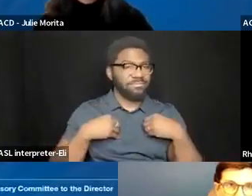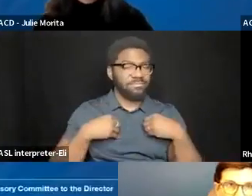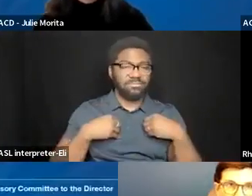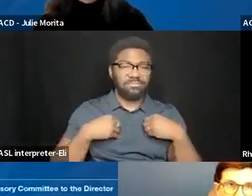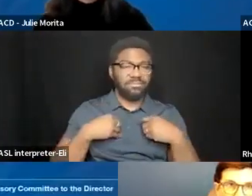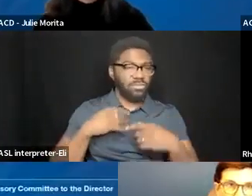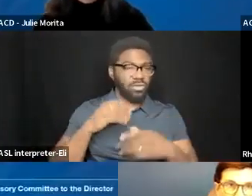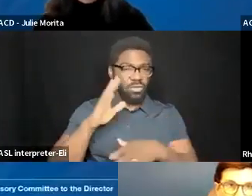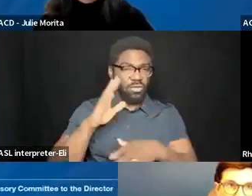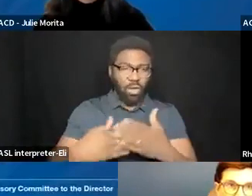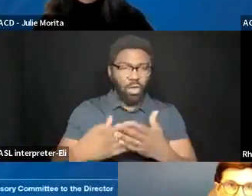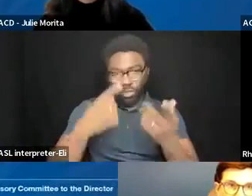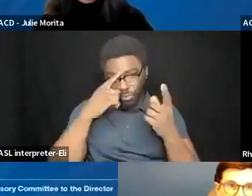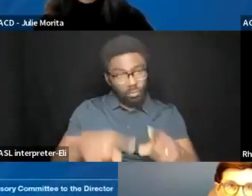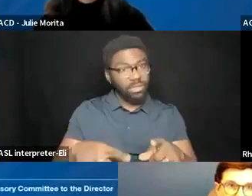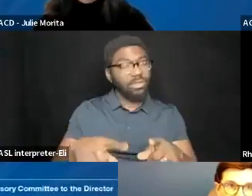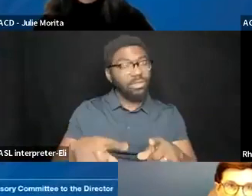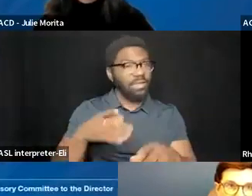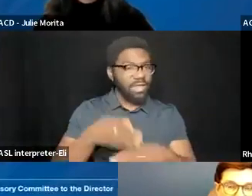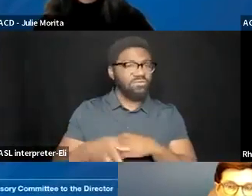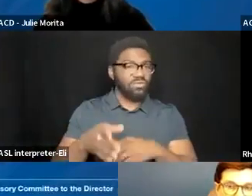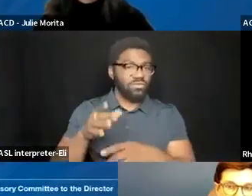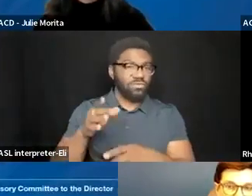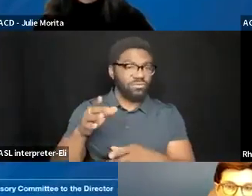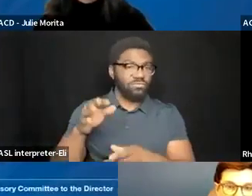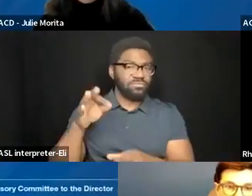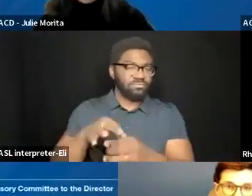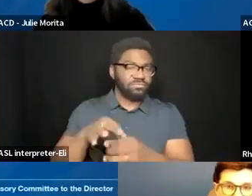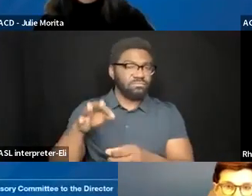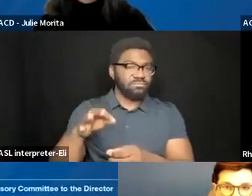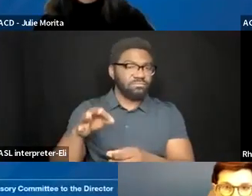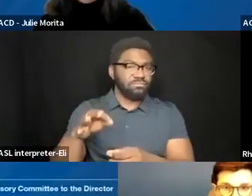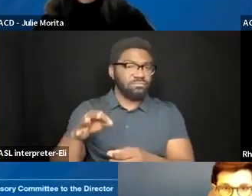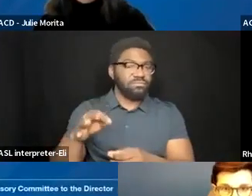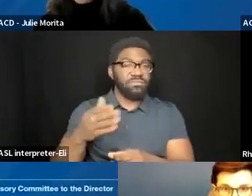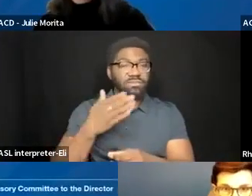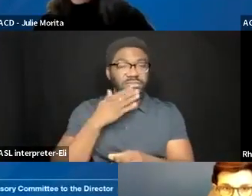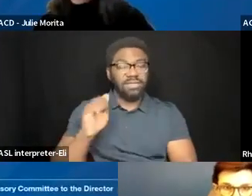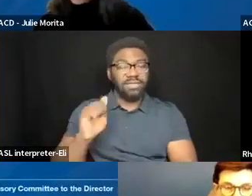according to what we just talked about. Thanks very much to the ACD, and most importantly, my goodness,